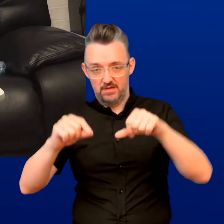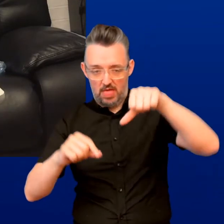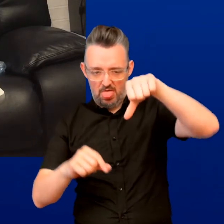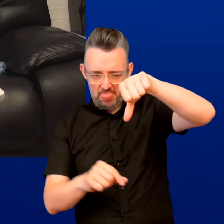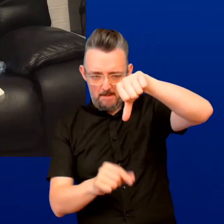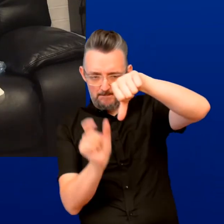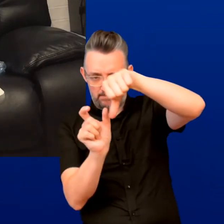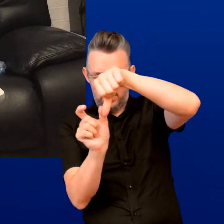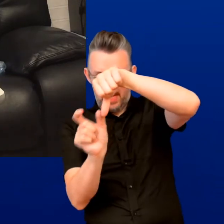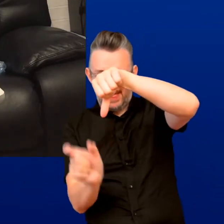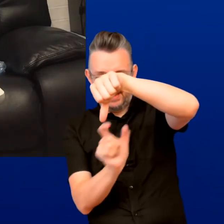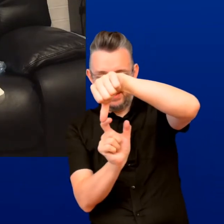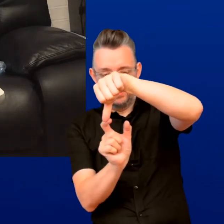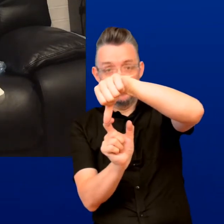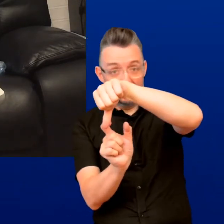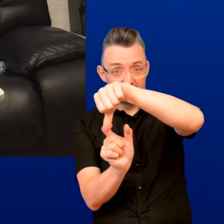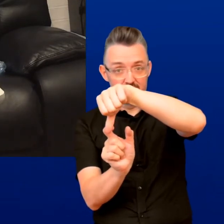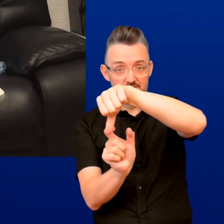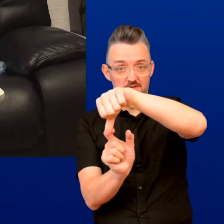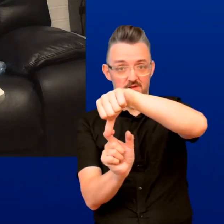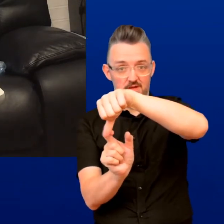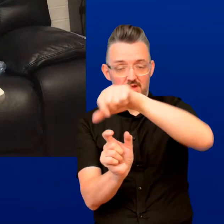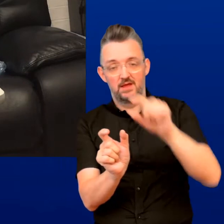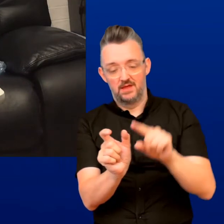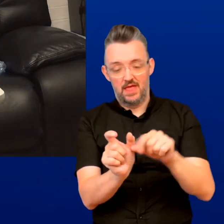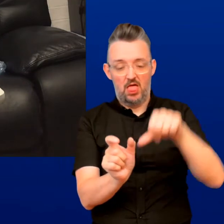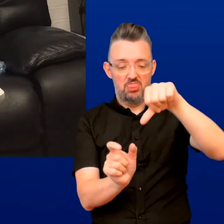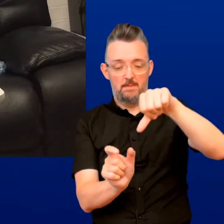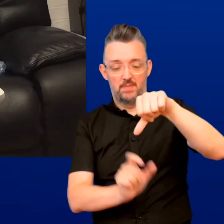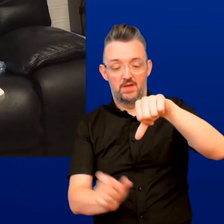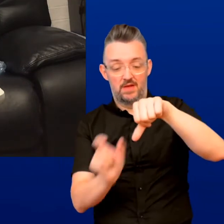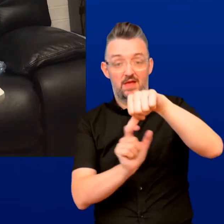I'm putting a thumb space and I'm going to place the stencil